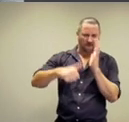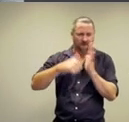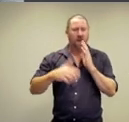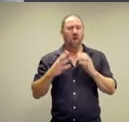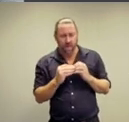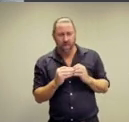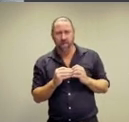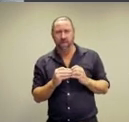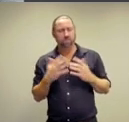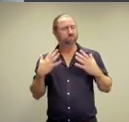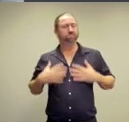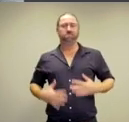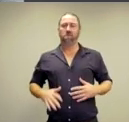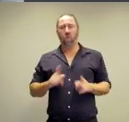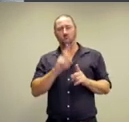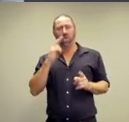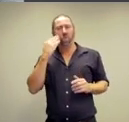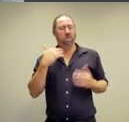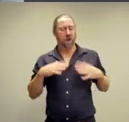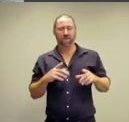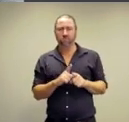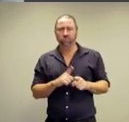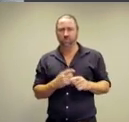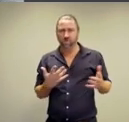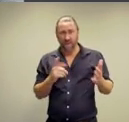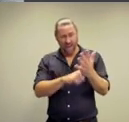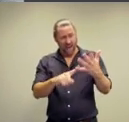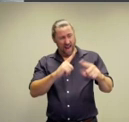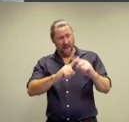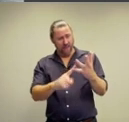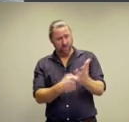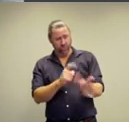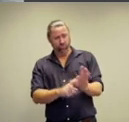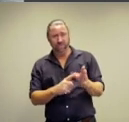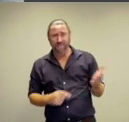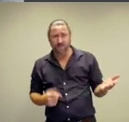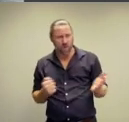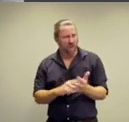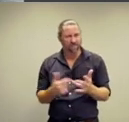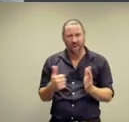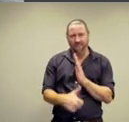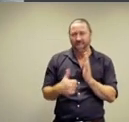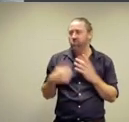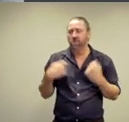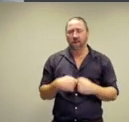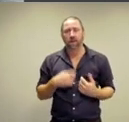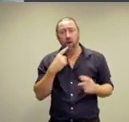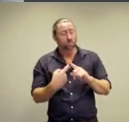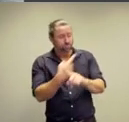Here, at the other end, we have the black leather jacket as the ultimate luxury item so it's really changed. I think, what's interesting about that is